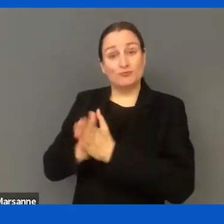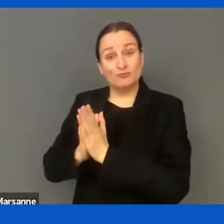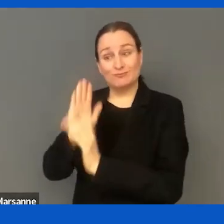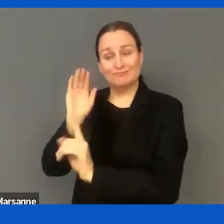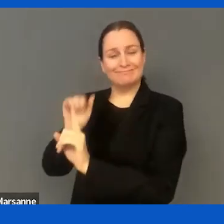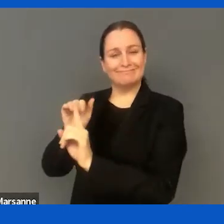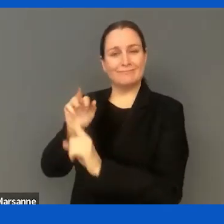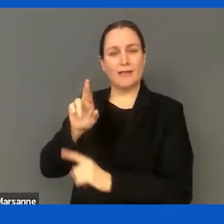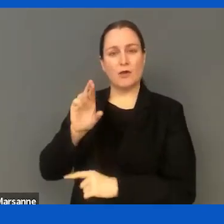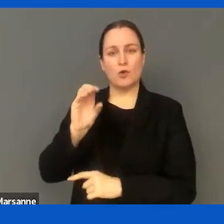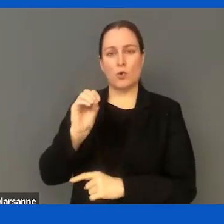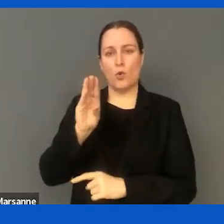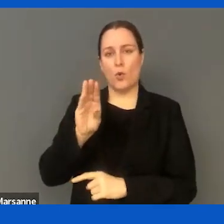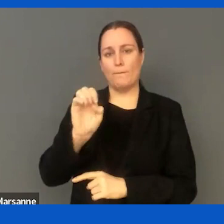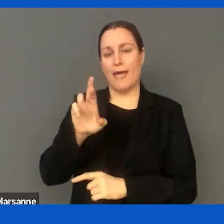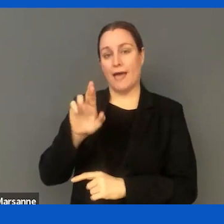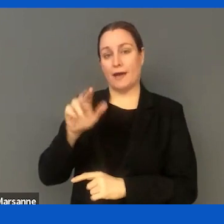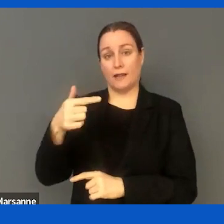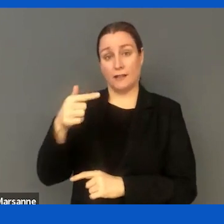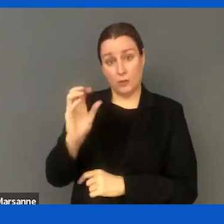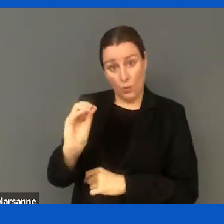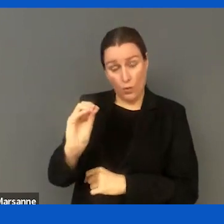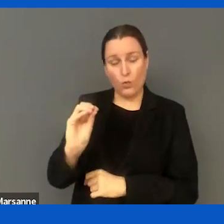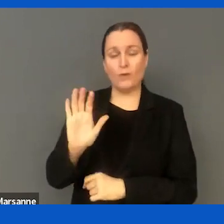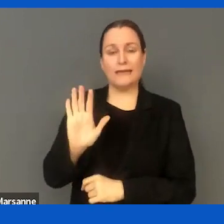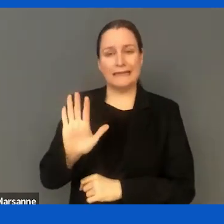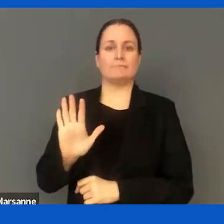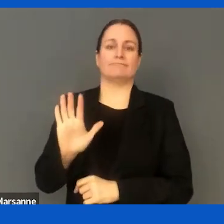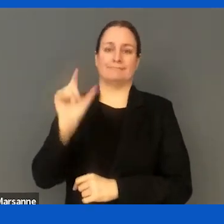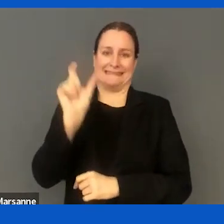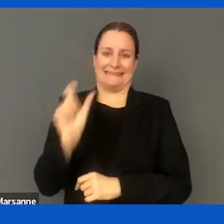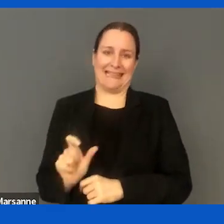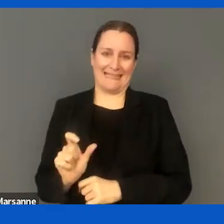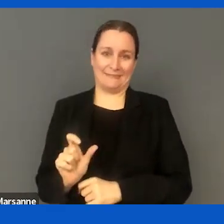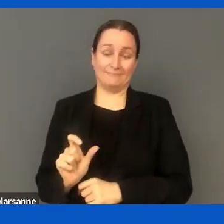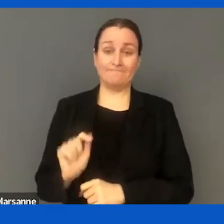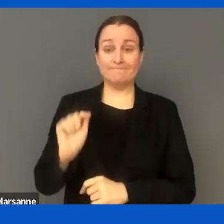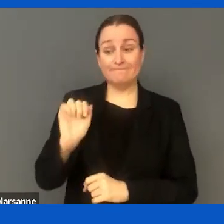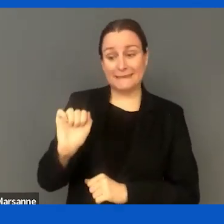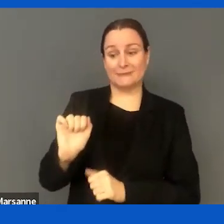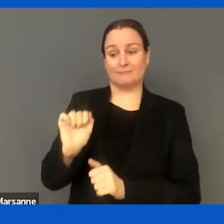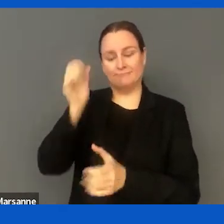expert from Italy to provide us with a little bit of overview to make an introduction so we